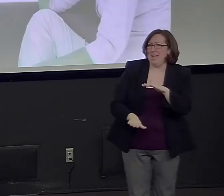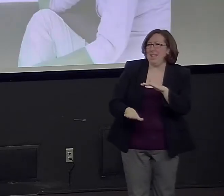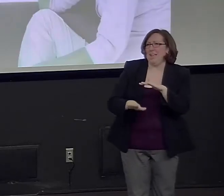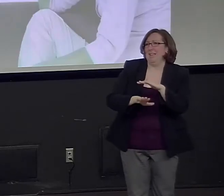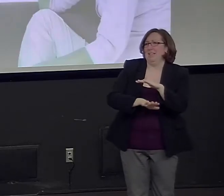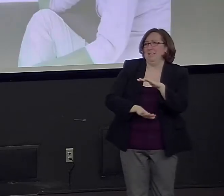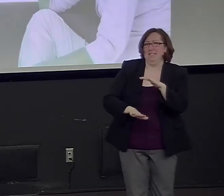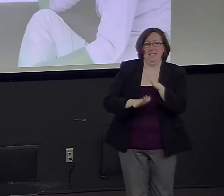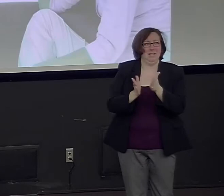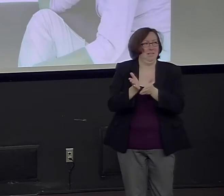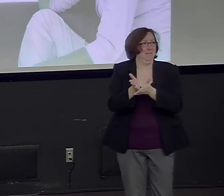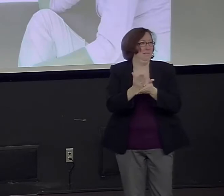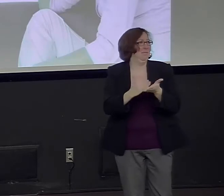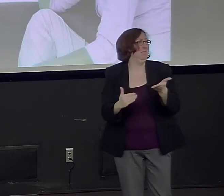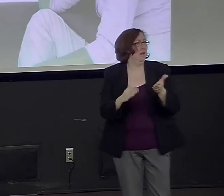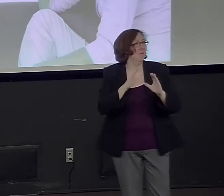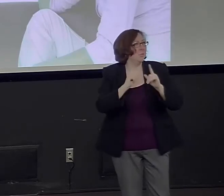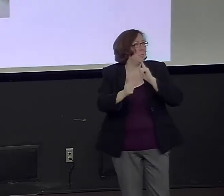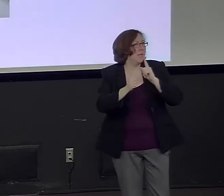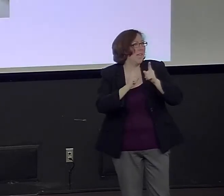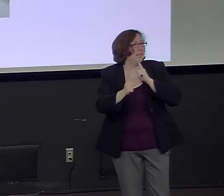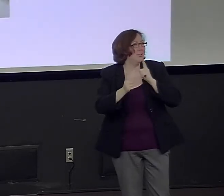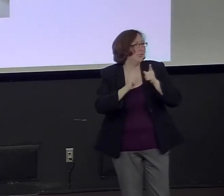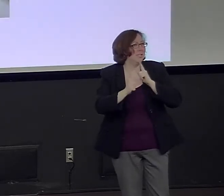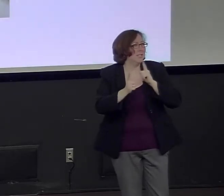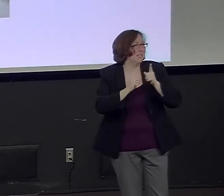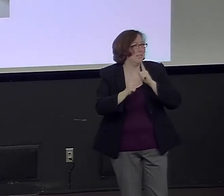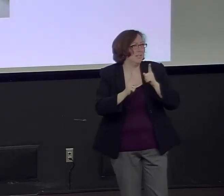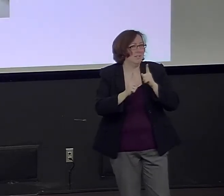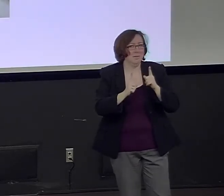components of communication are well understood.